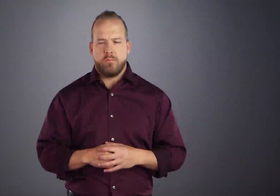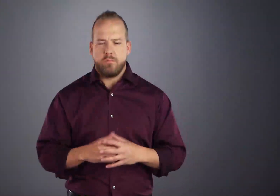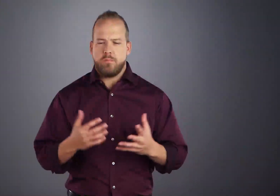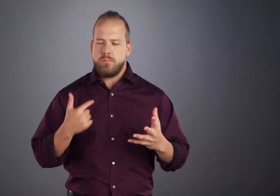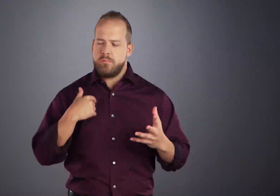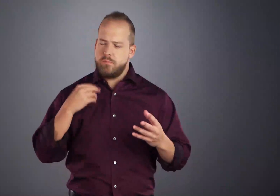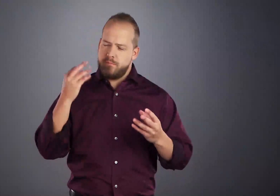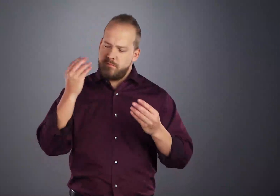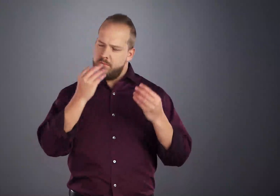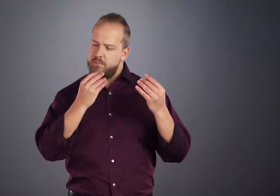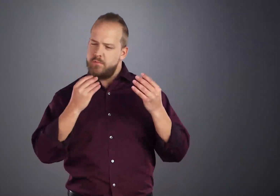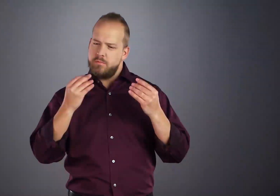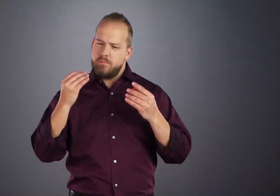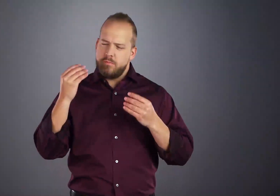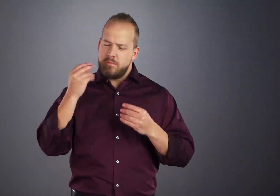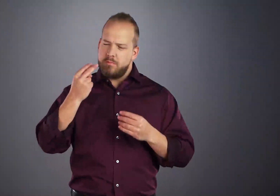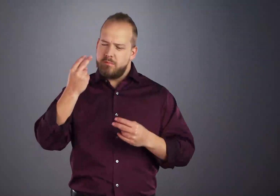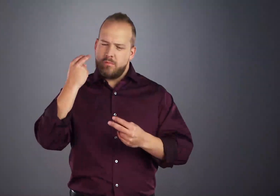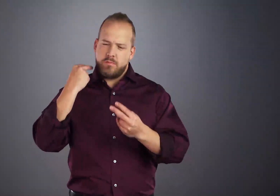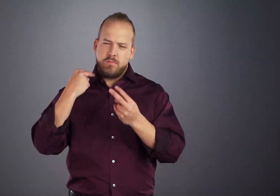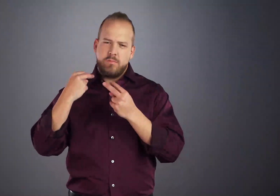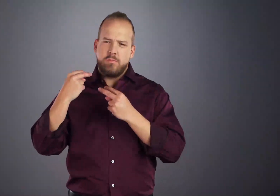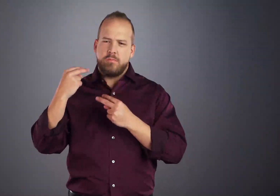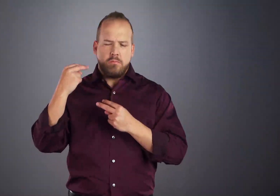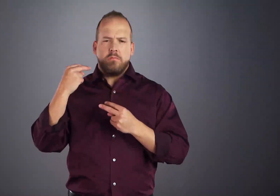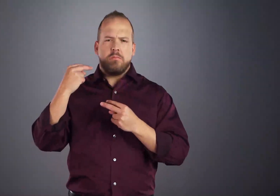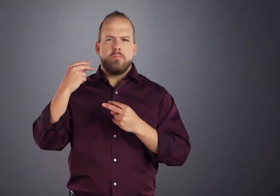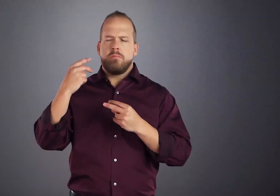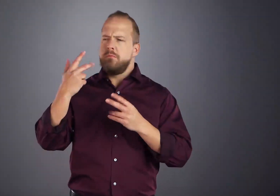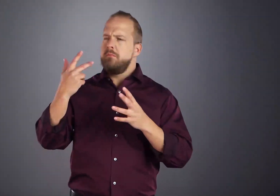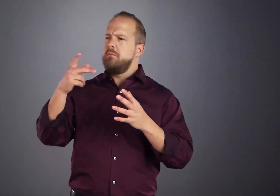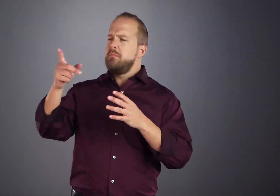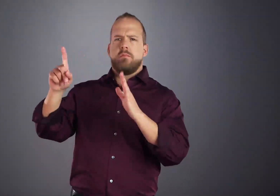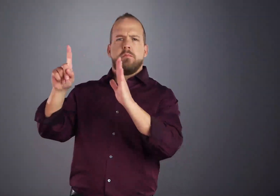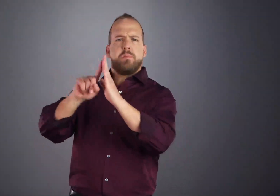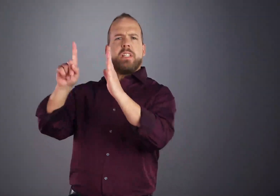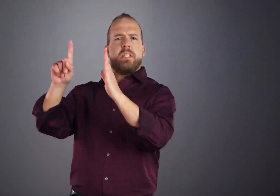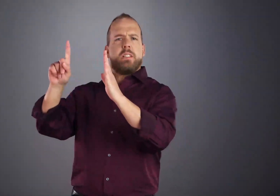My musing was interrupted by the telephone.